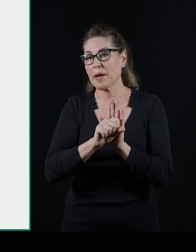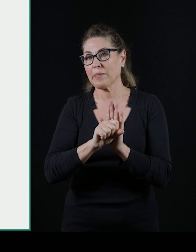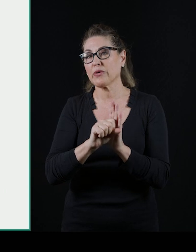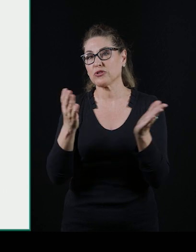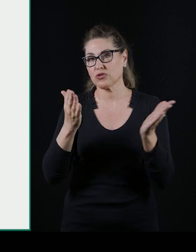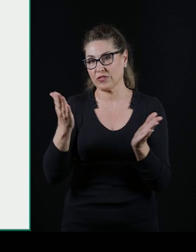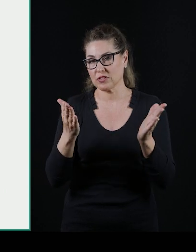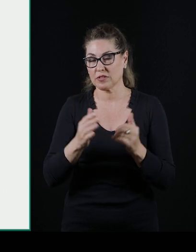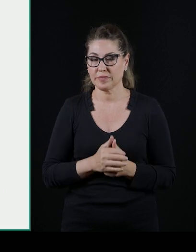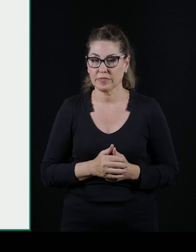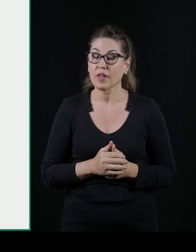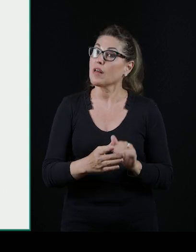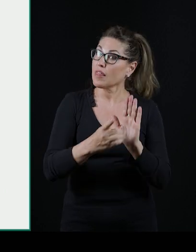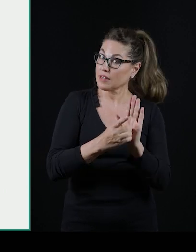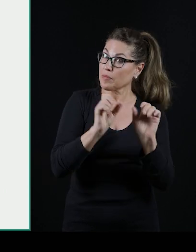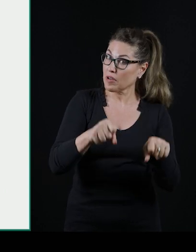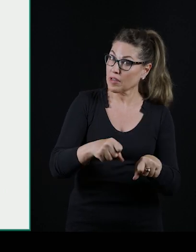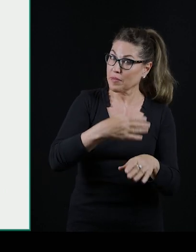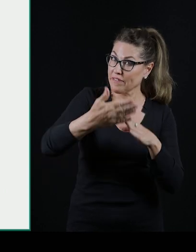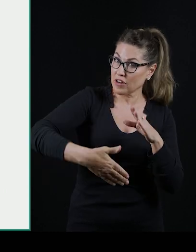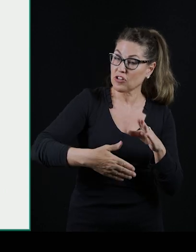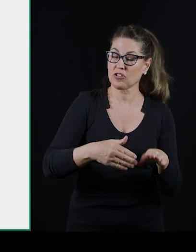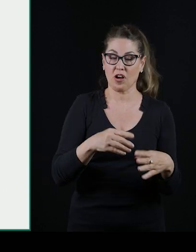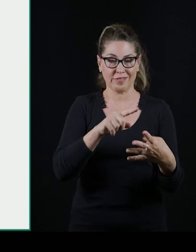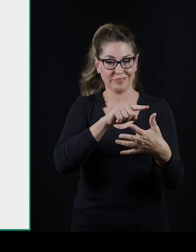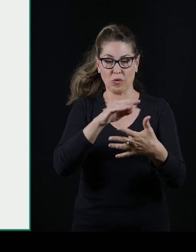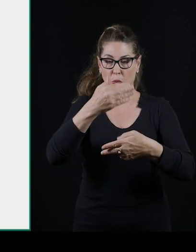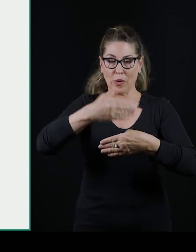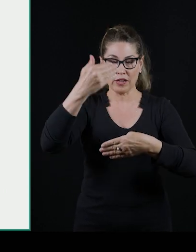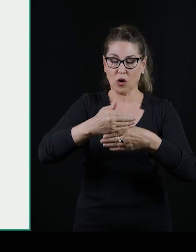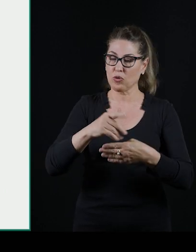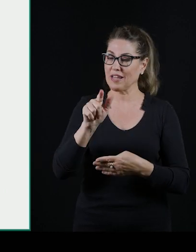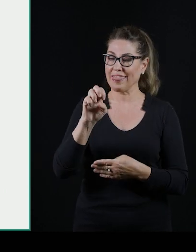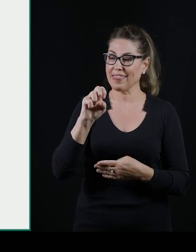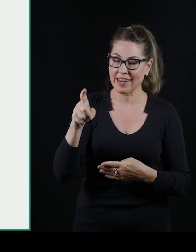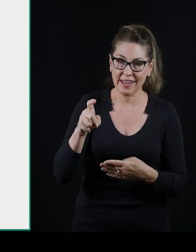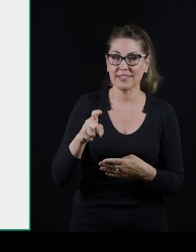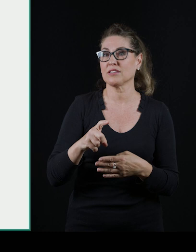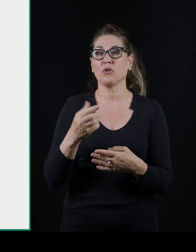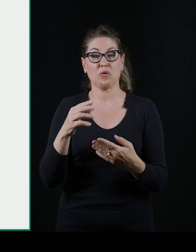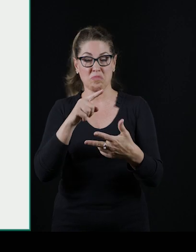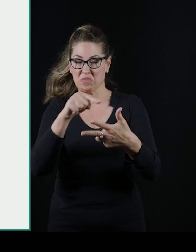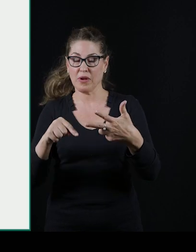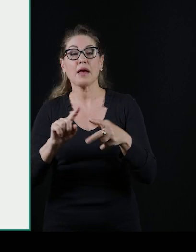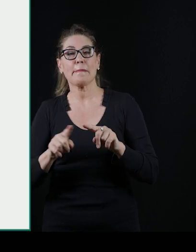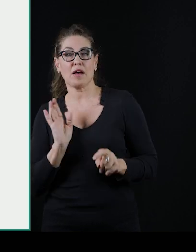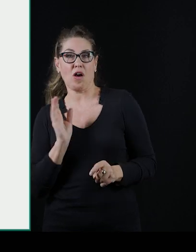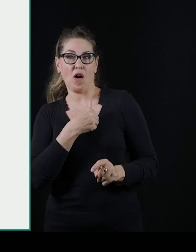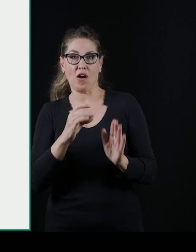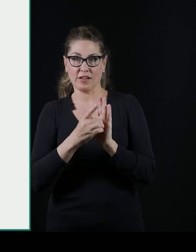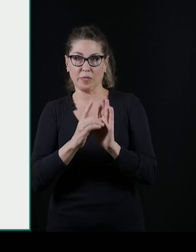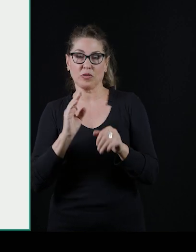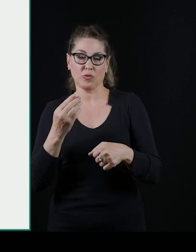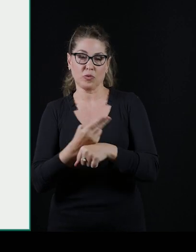The demo can be completed on a Mac, Linux, or windows platform, but in our demo, we'll be using a Windows environment.